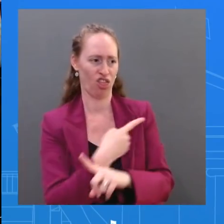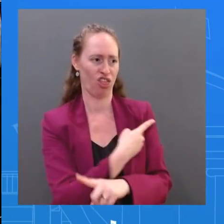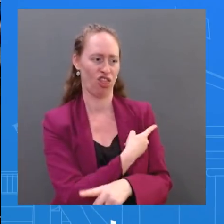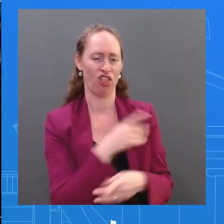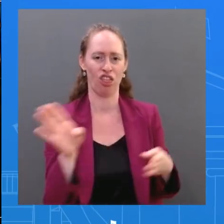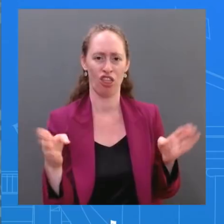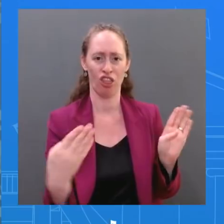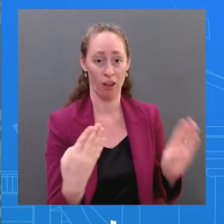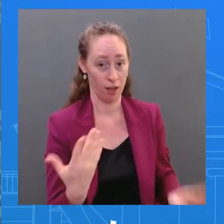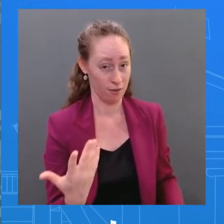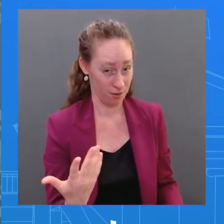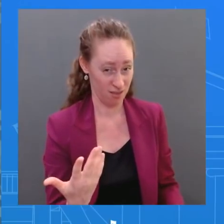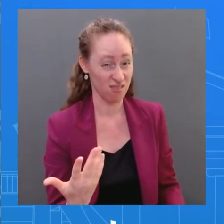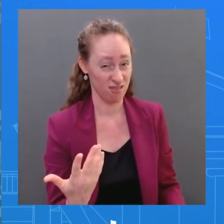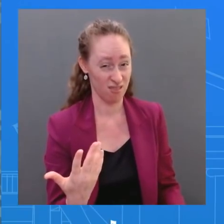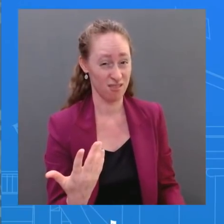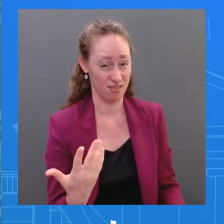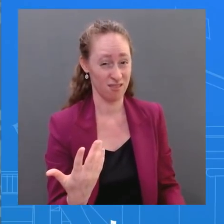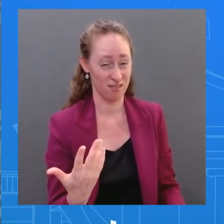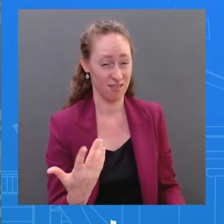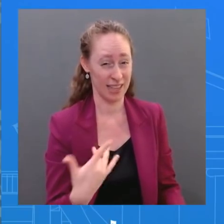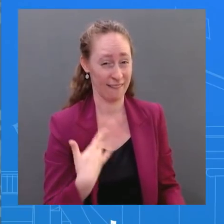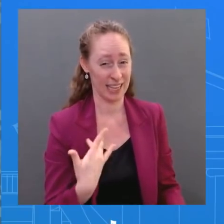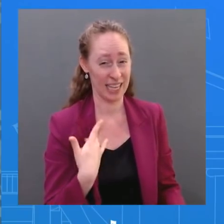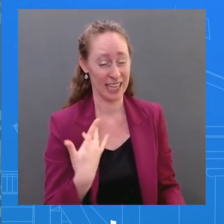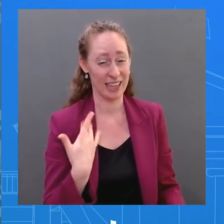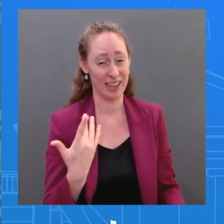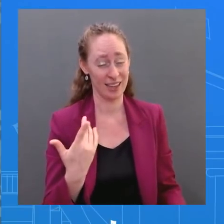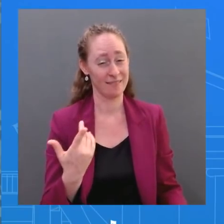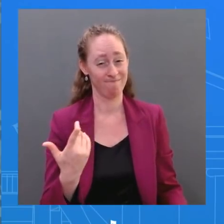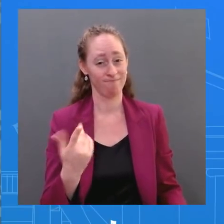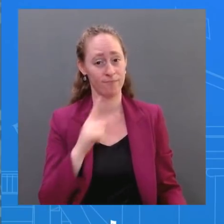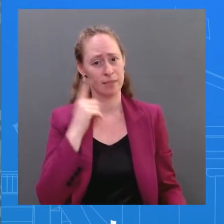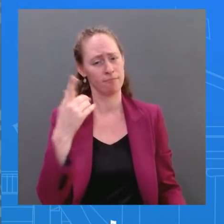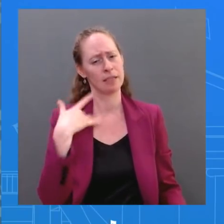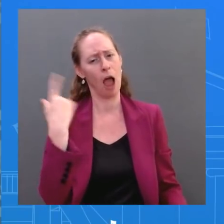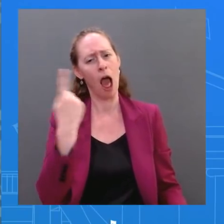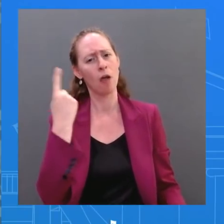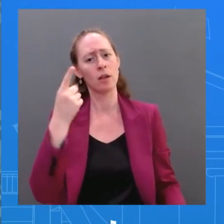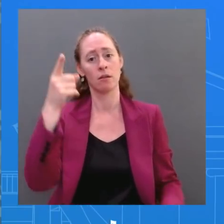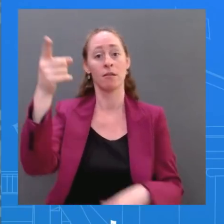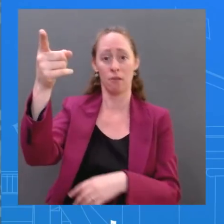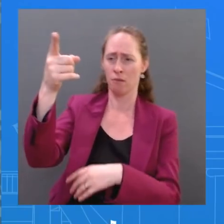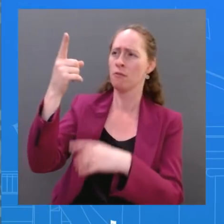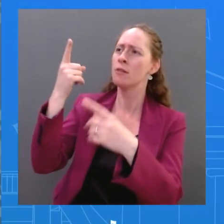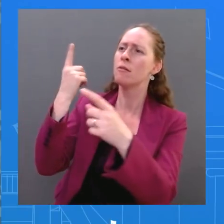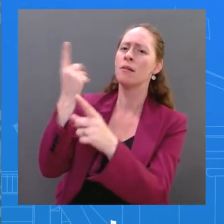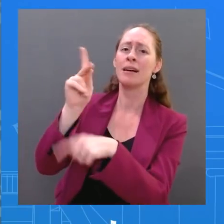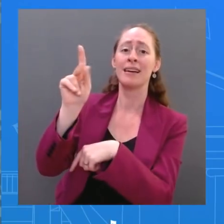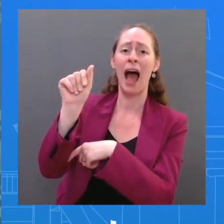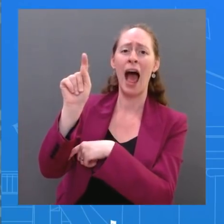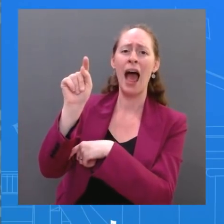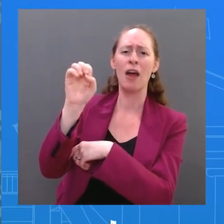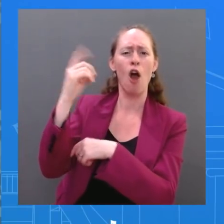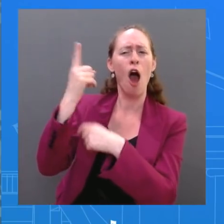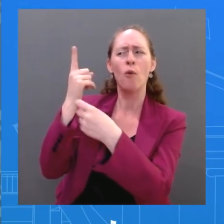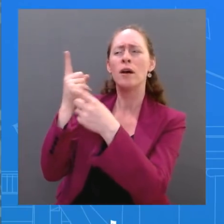Ms. Jean-Pierre: Well, first, let me just say I explained that we understand what the American public is feeling. The President is doing everything in his power to lower costs,